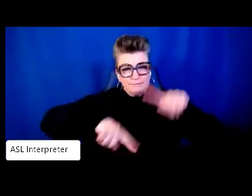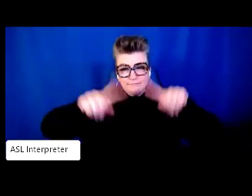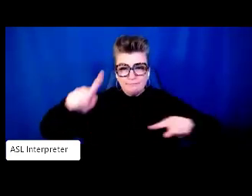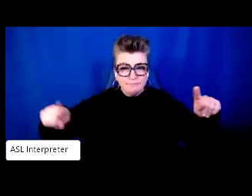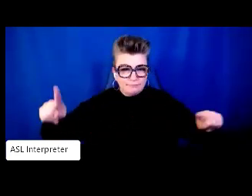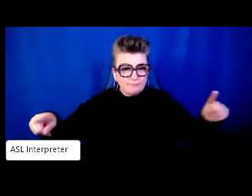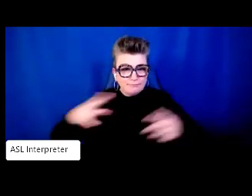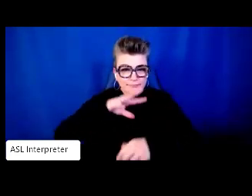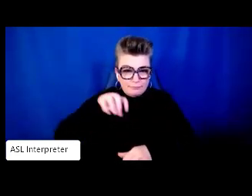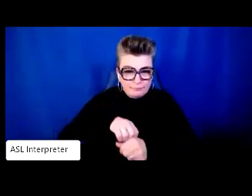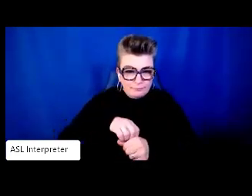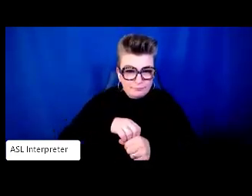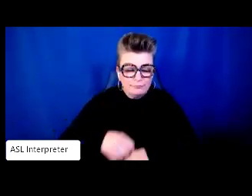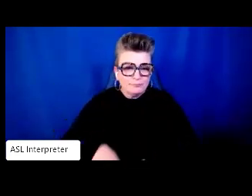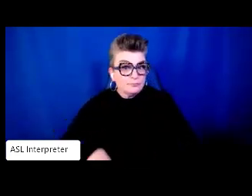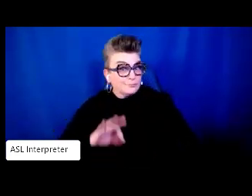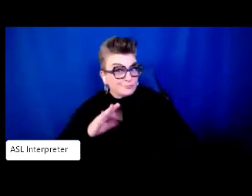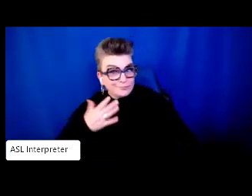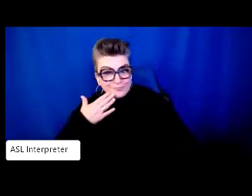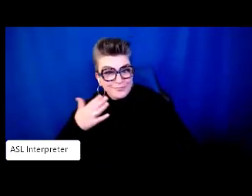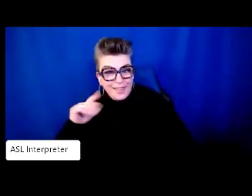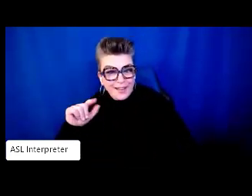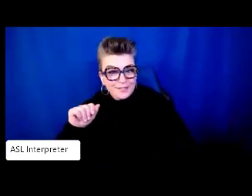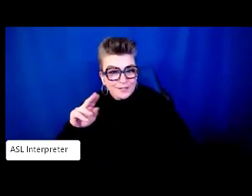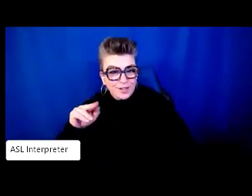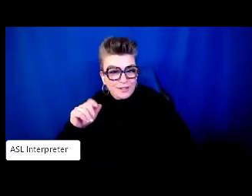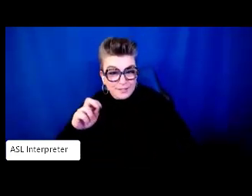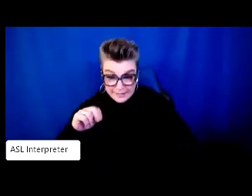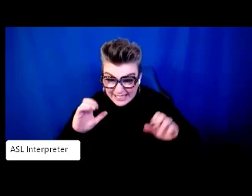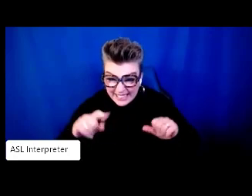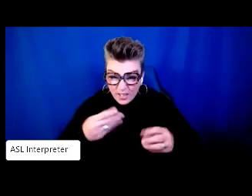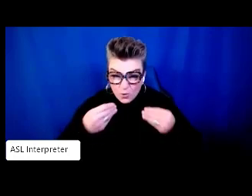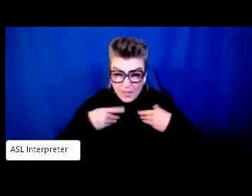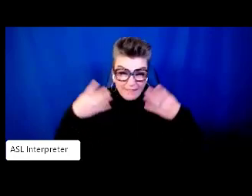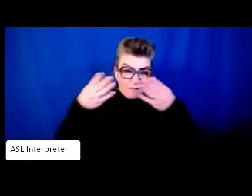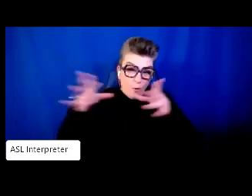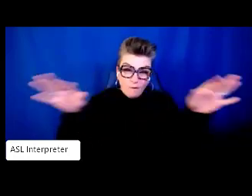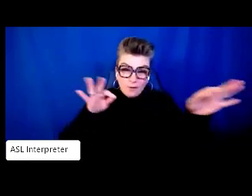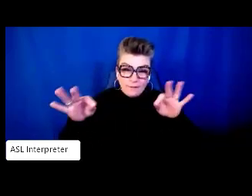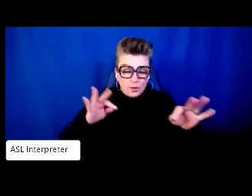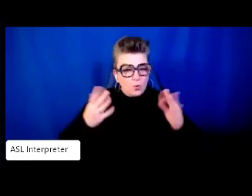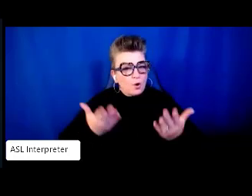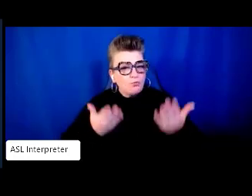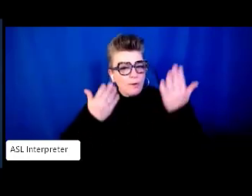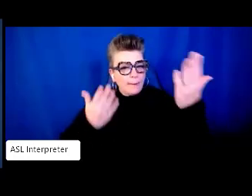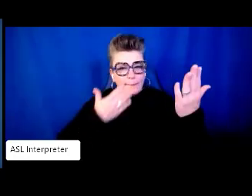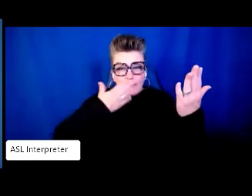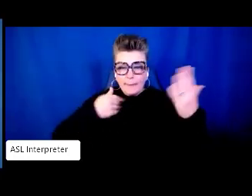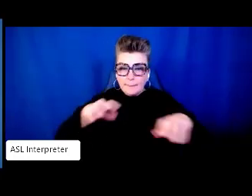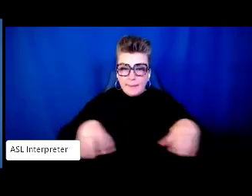So next, can you give us an overview of the recommended best practices in this resource? Taunton Paine: Yes.